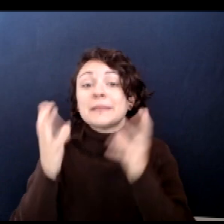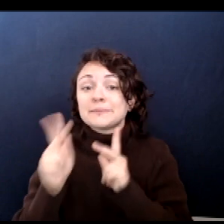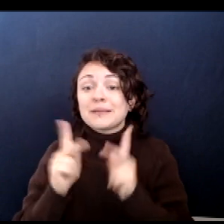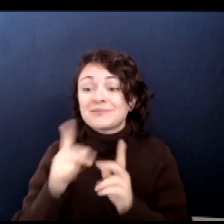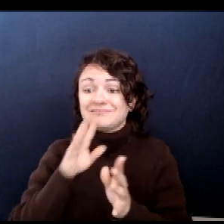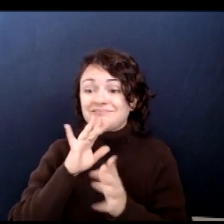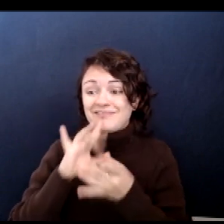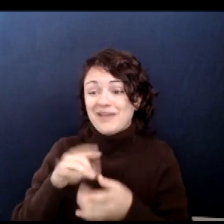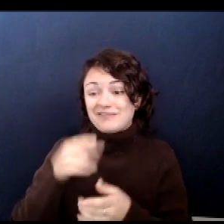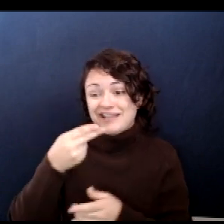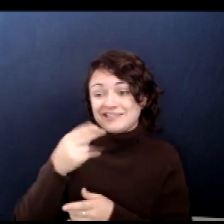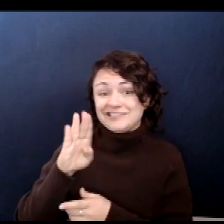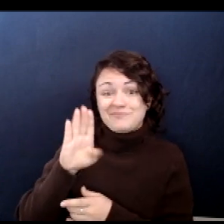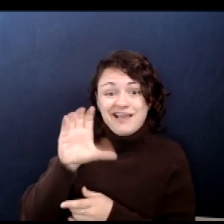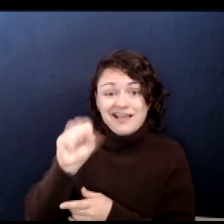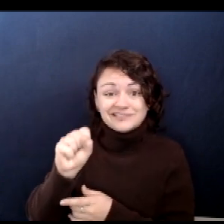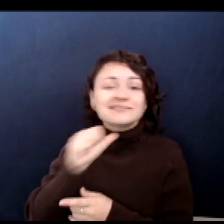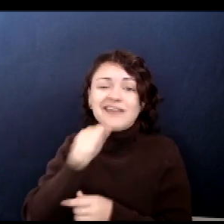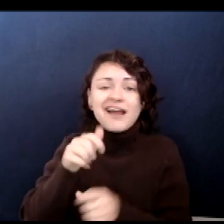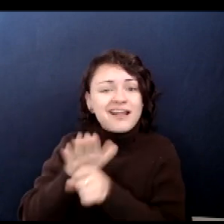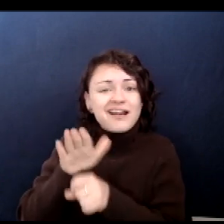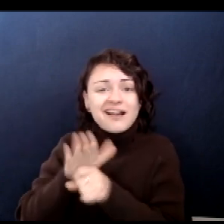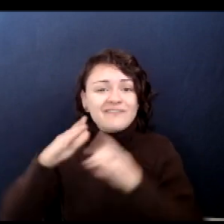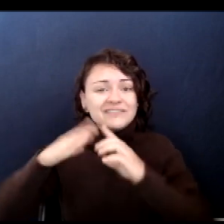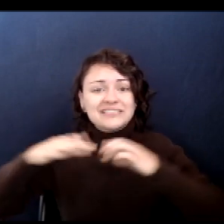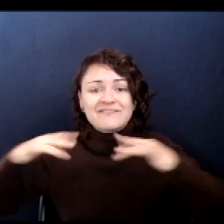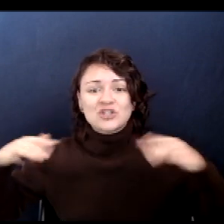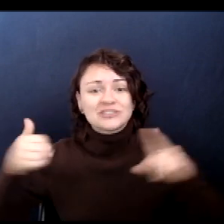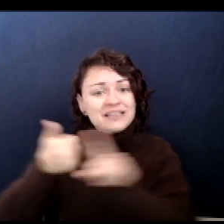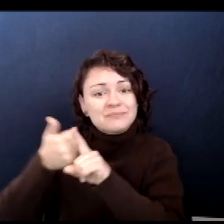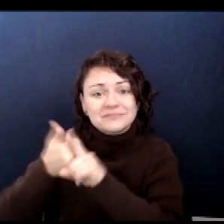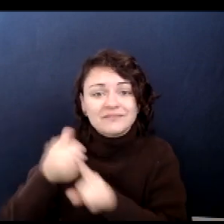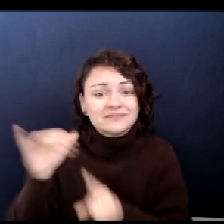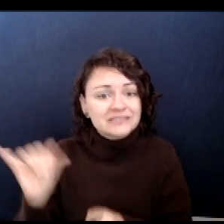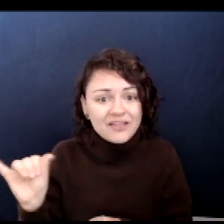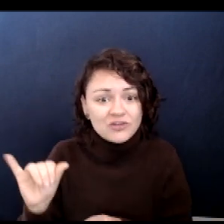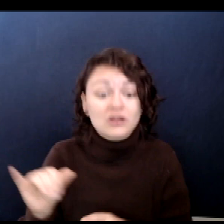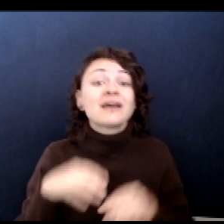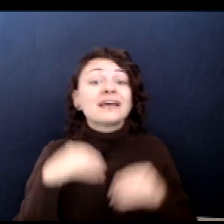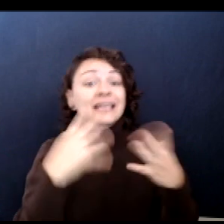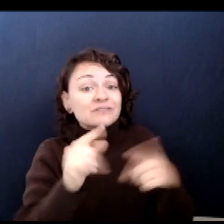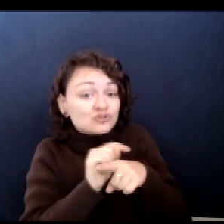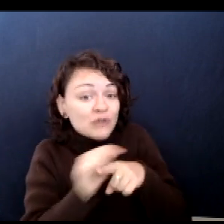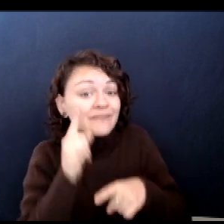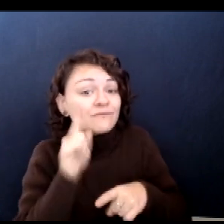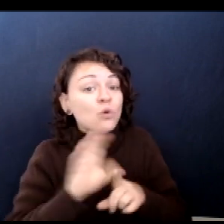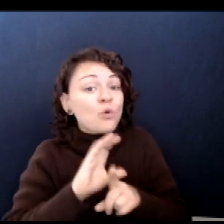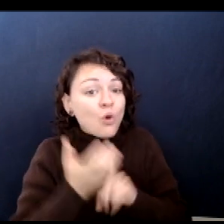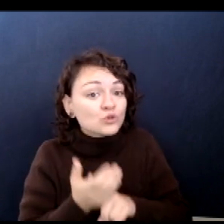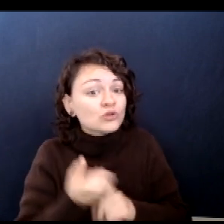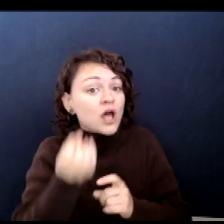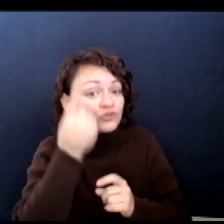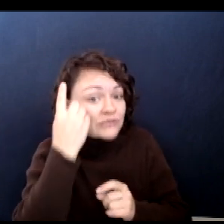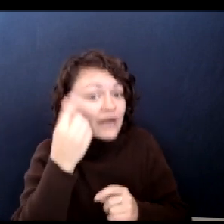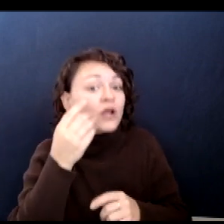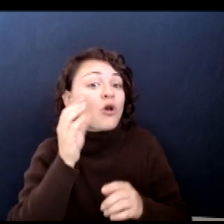HCBS providers to provide training on culturally sensitive care and cultural humility. That's where we heard about the bias among